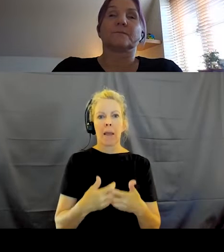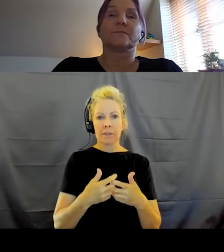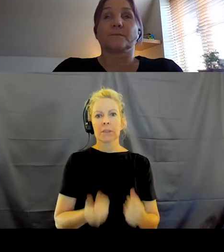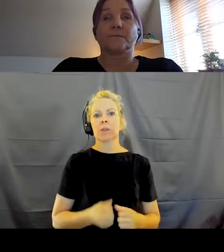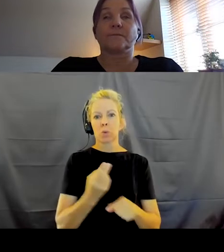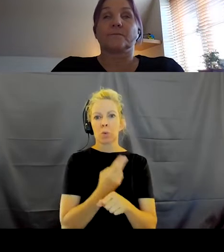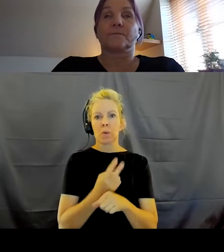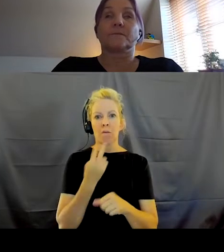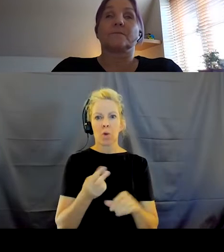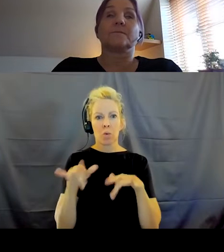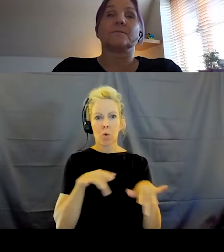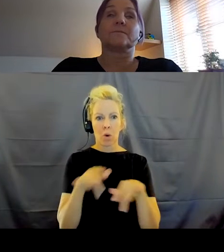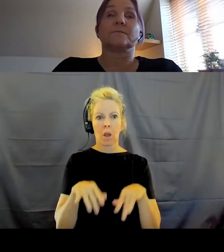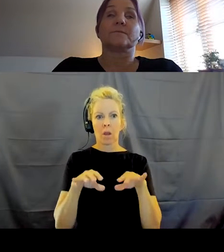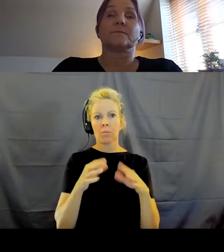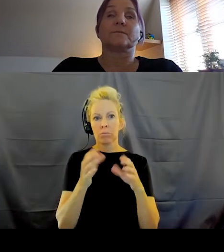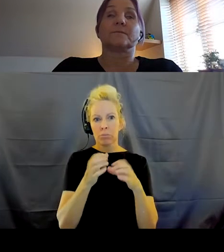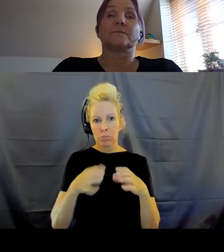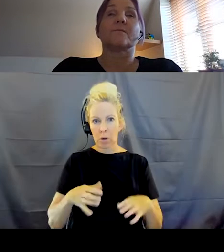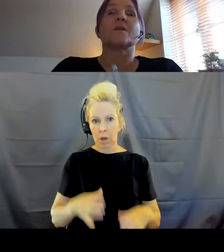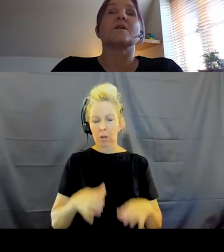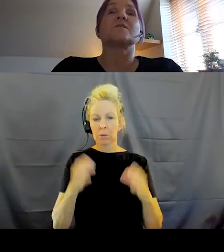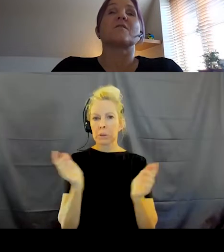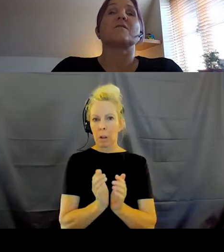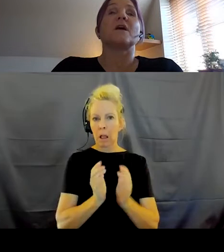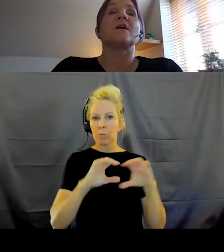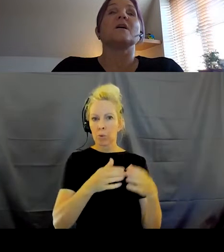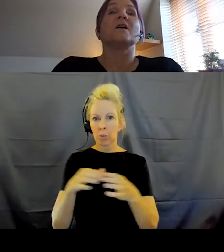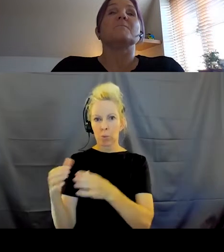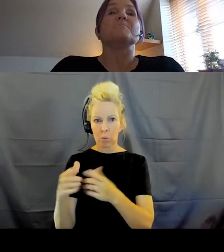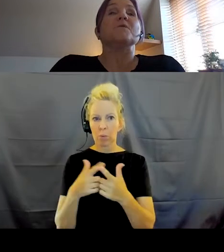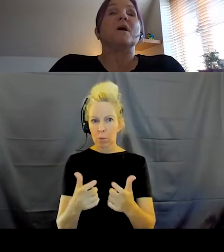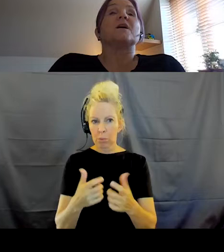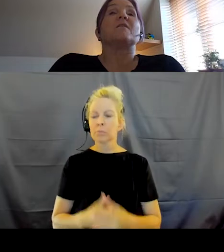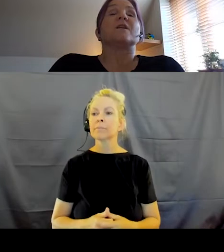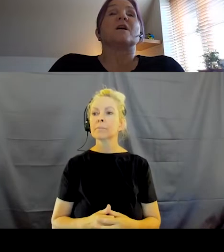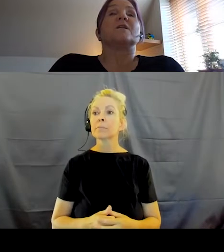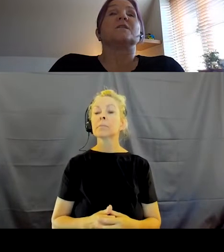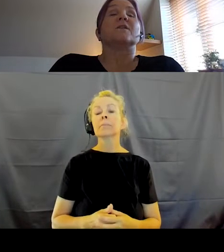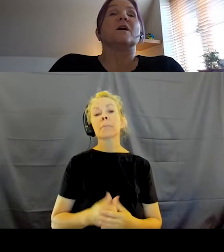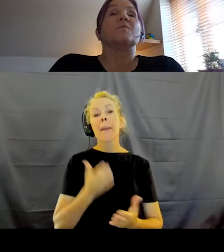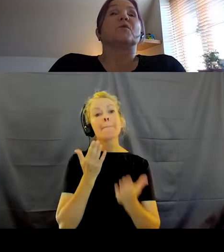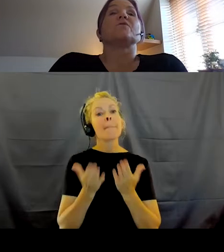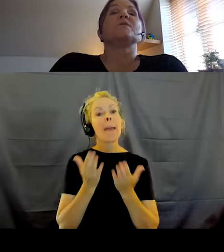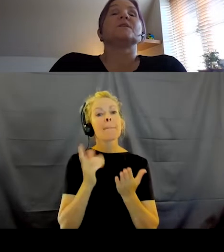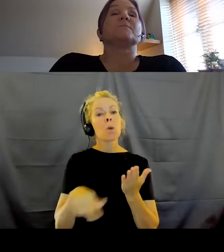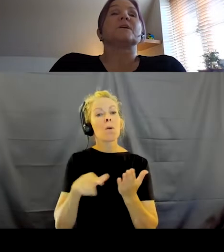a database to form the synthesized speech. >> Leonie: You may have heard a improvement